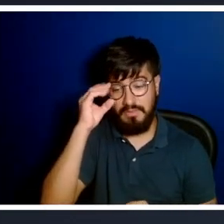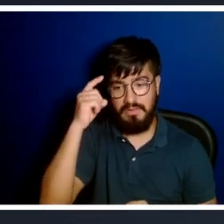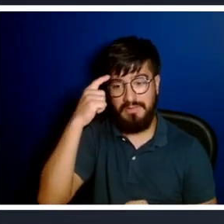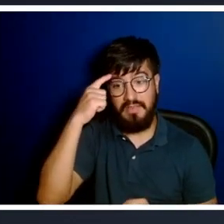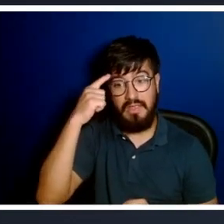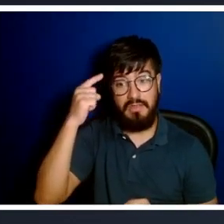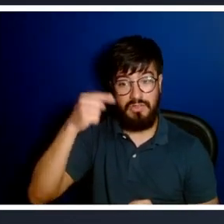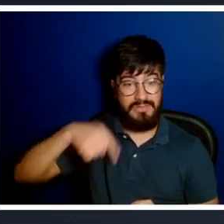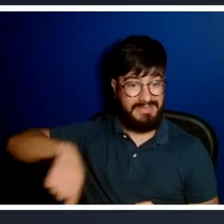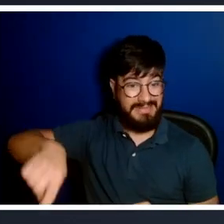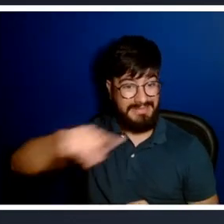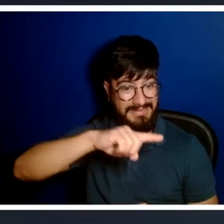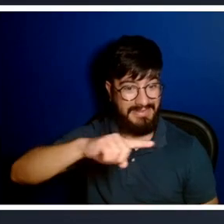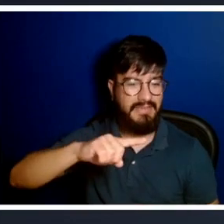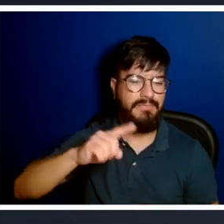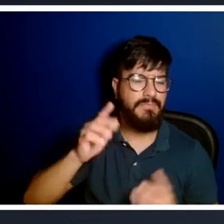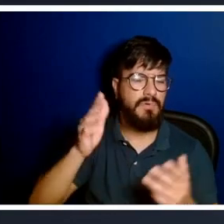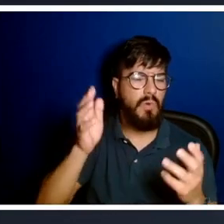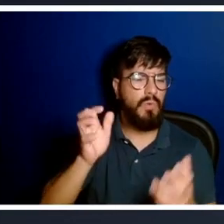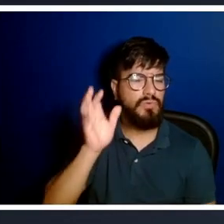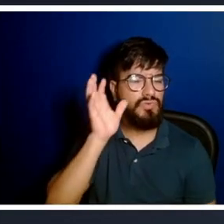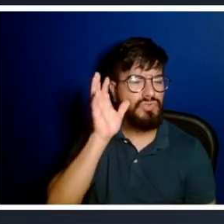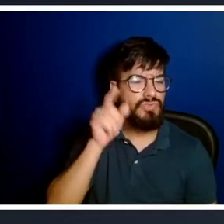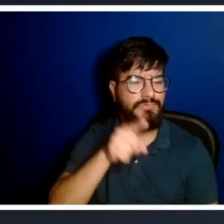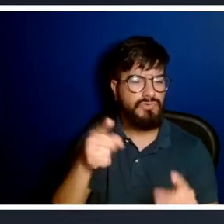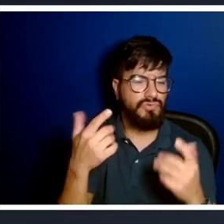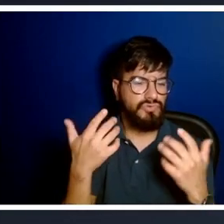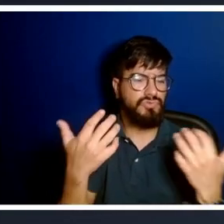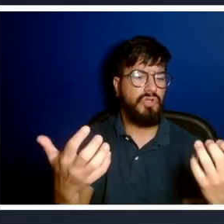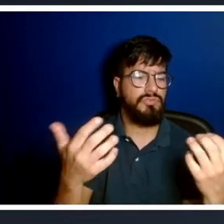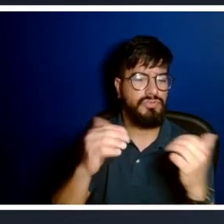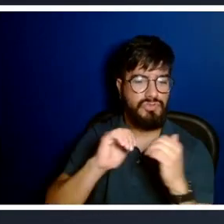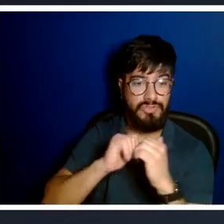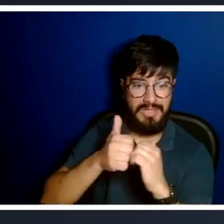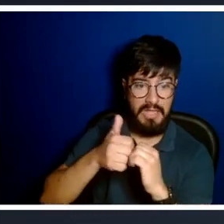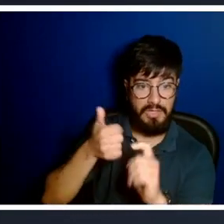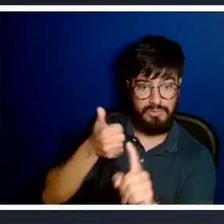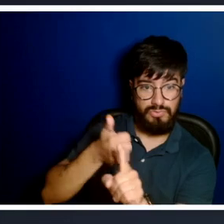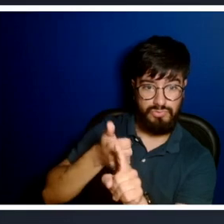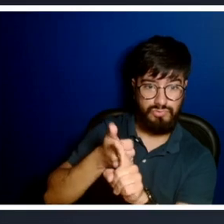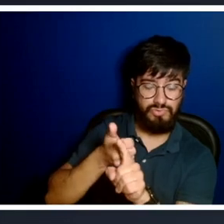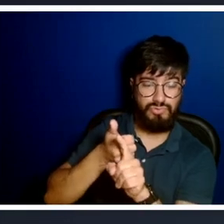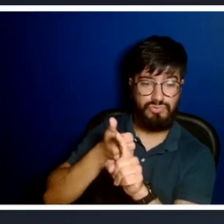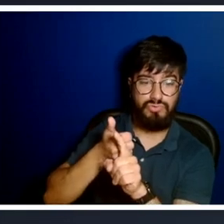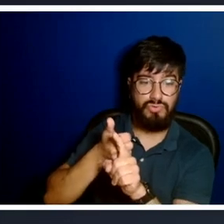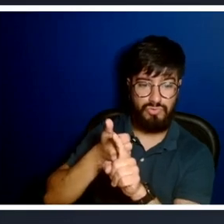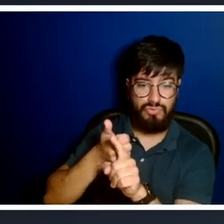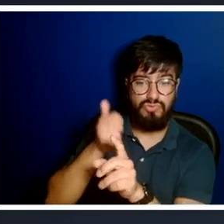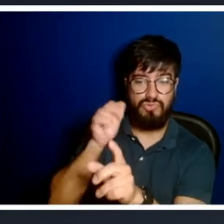to hear from the audience about ways that you all maybe have incorporated some real-life learning